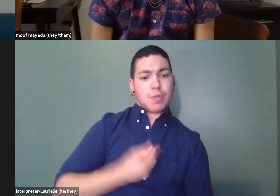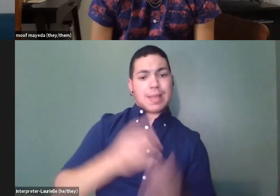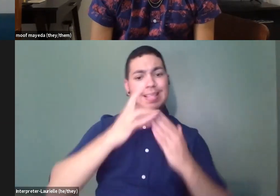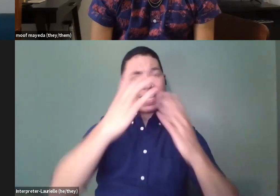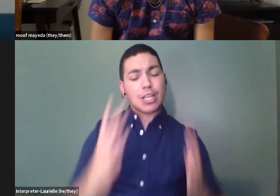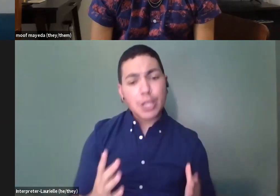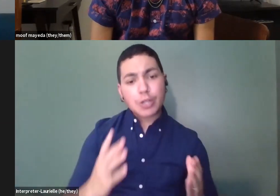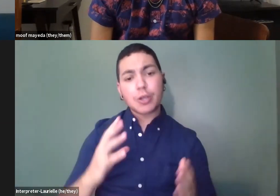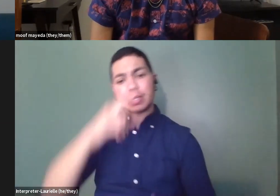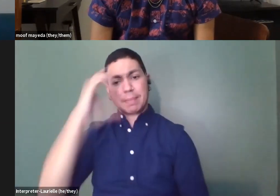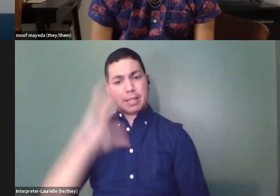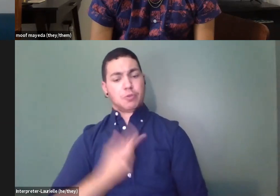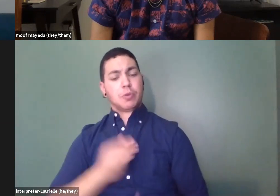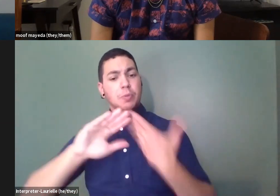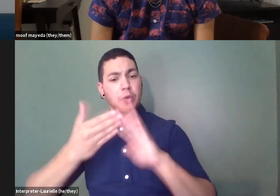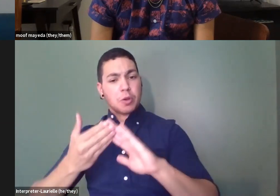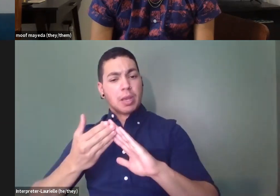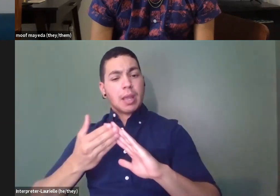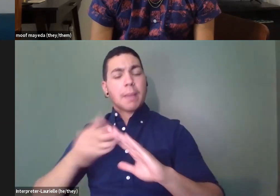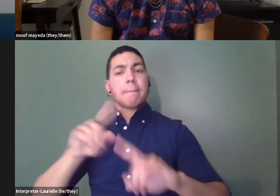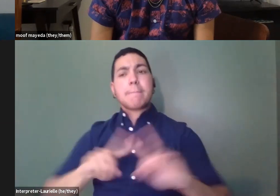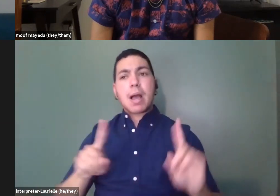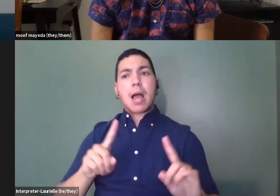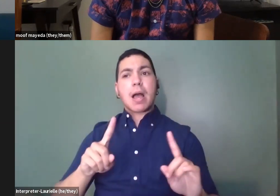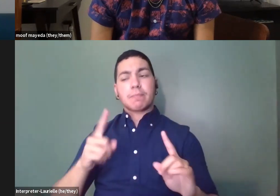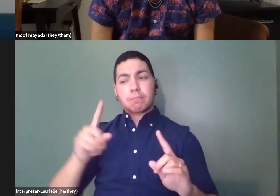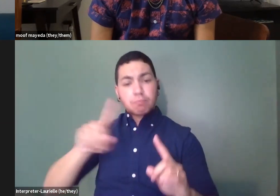In organizations and in community organizing work.